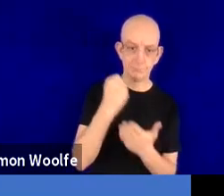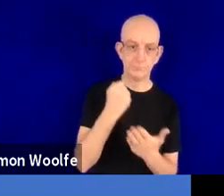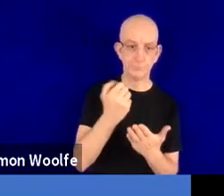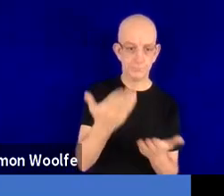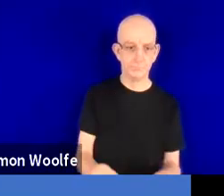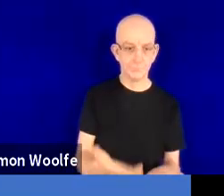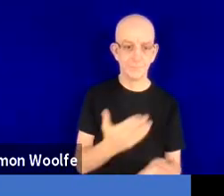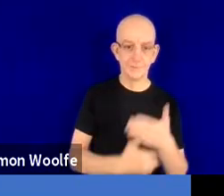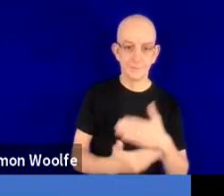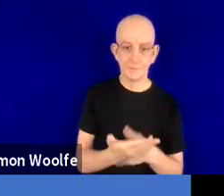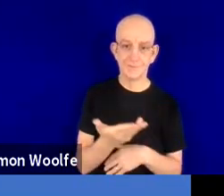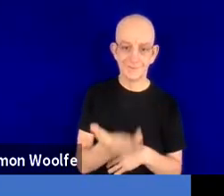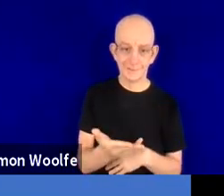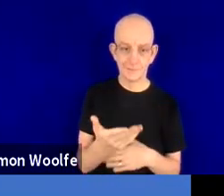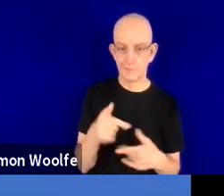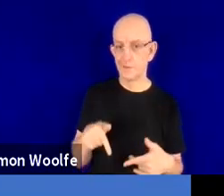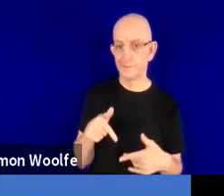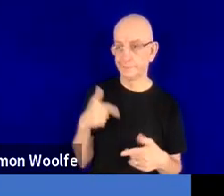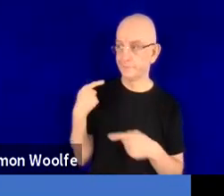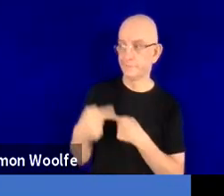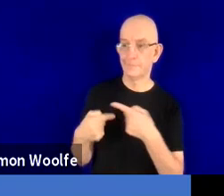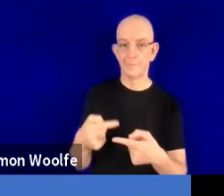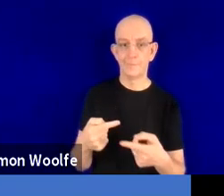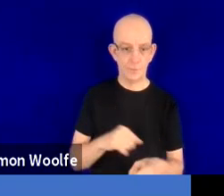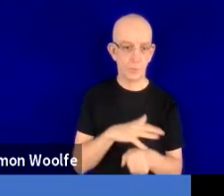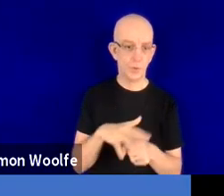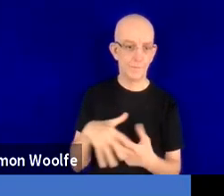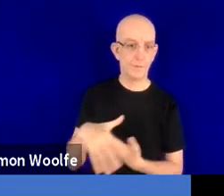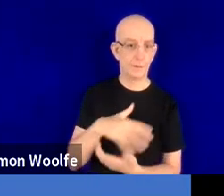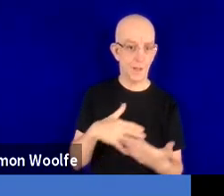Charles mentioned it. So it's very important to have social protection registries